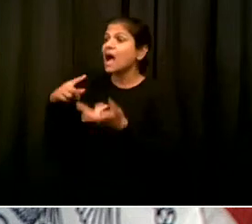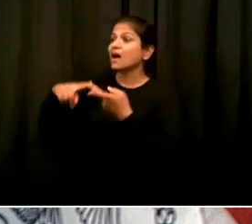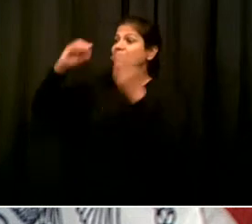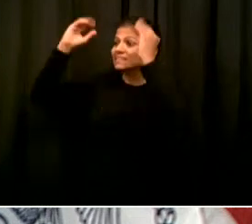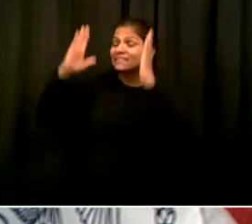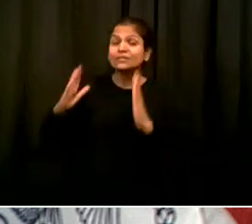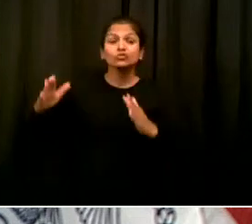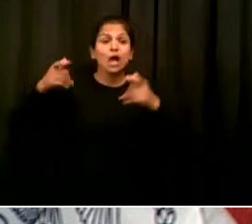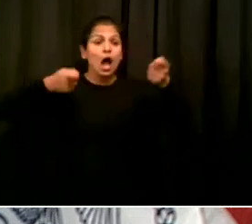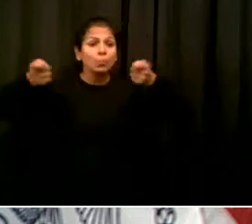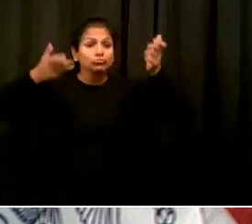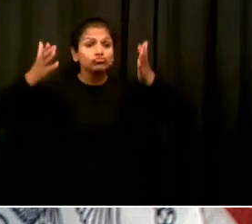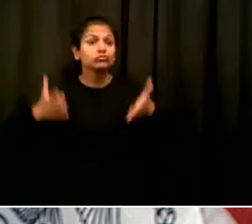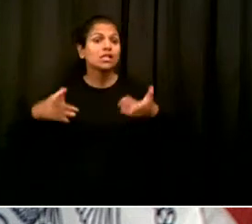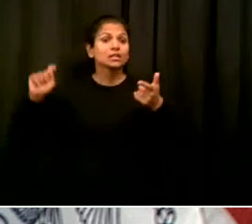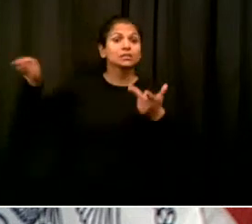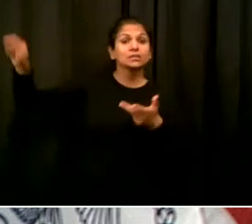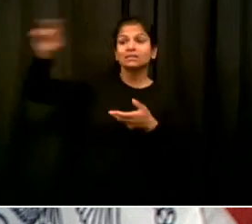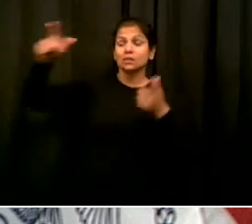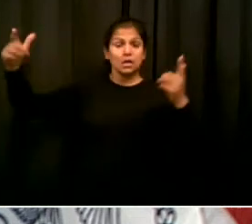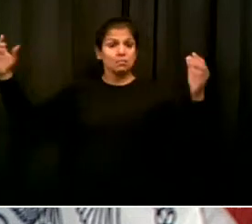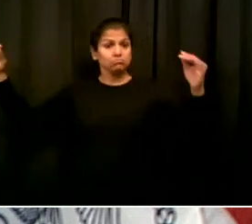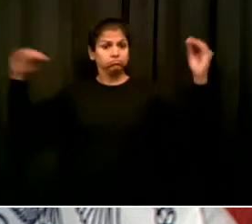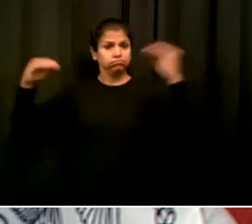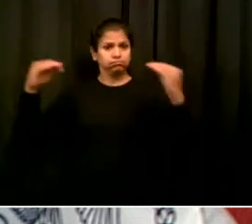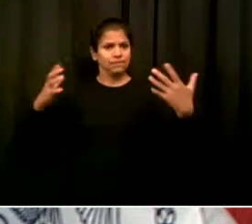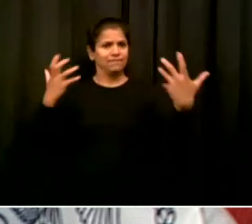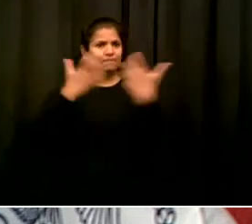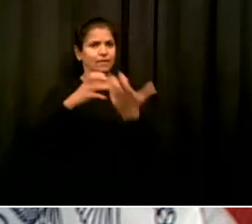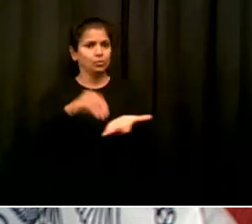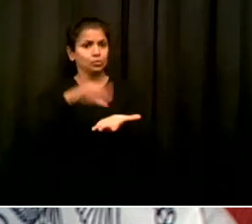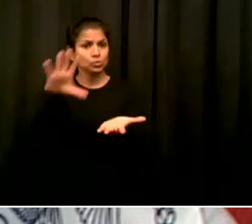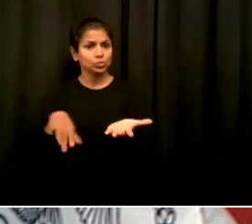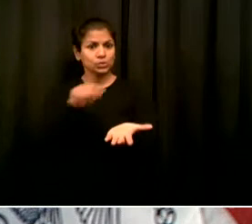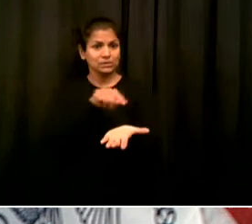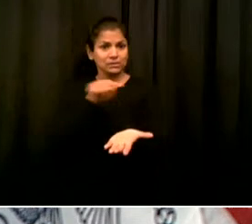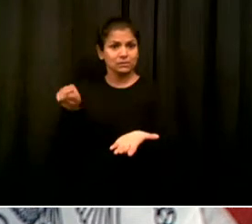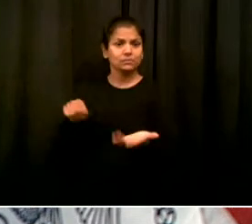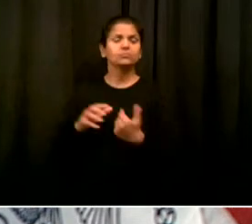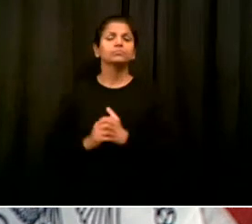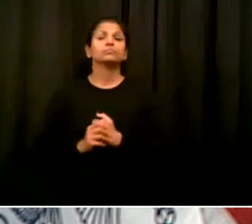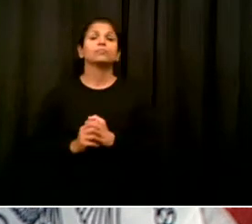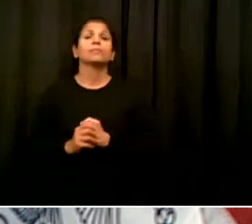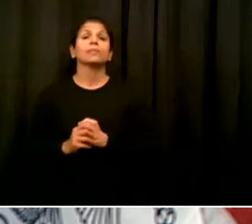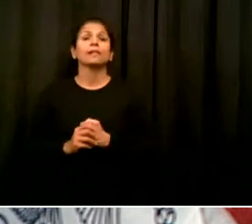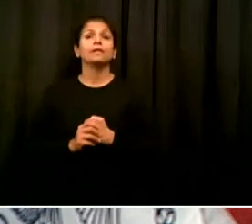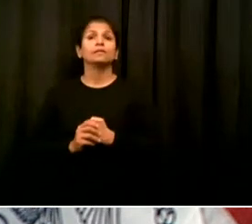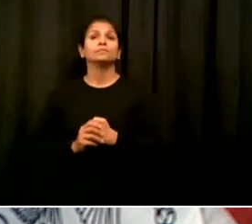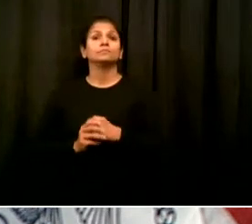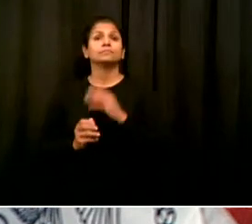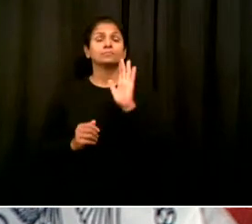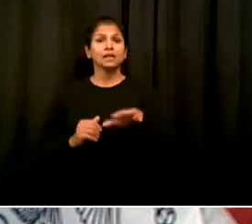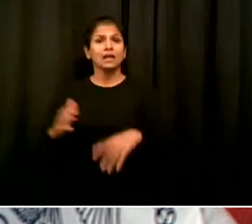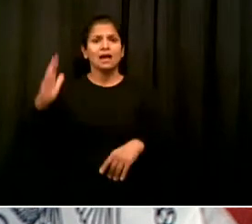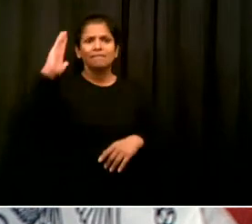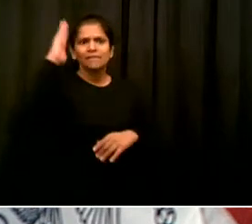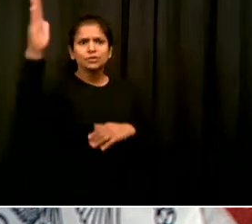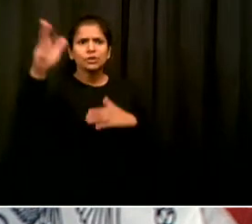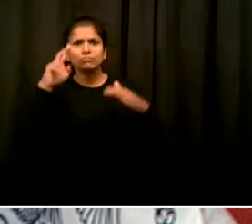HOW SAFEET IIS. . IT IS TIME TO MAKE SOME DECISIONS. LOOK, IF THE E SITUATION CHANGES VERY